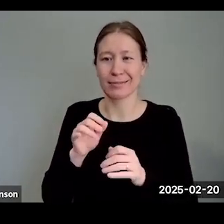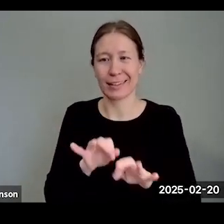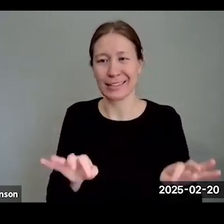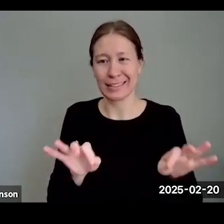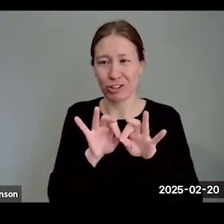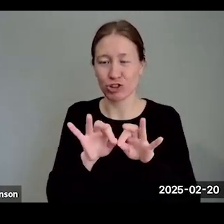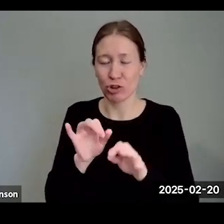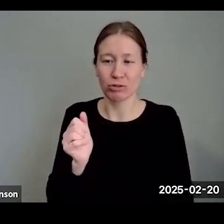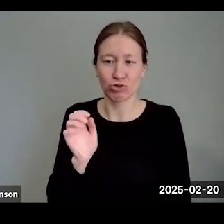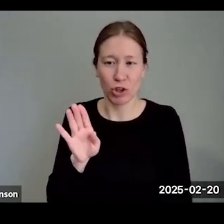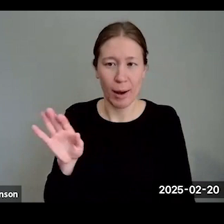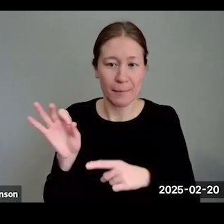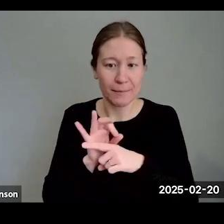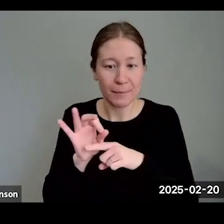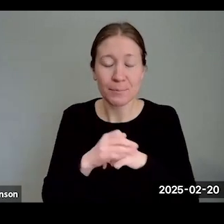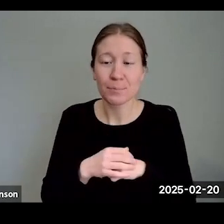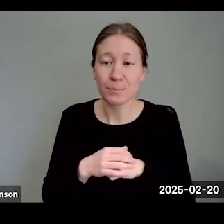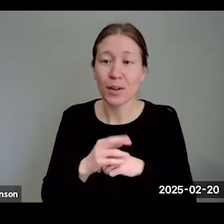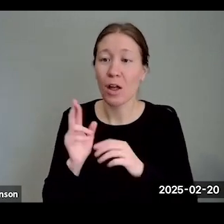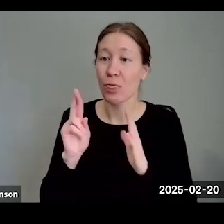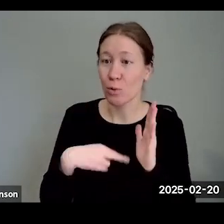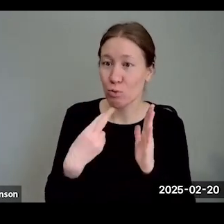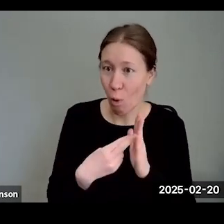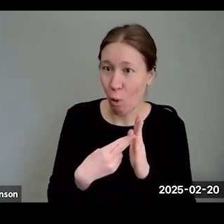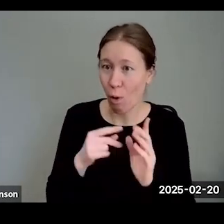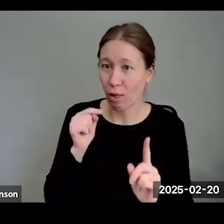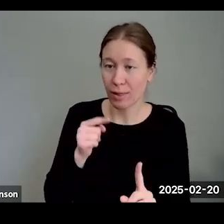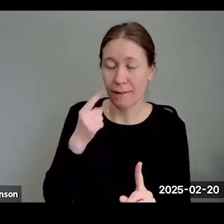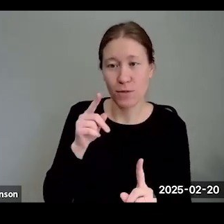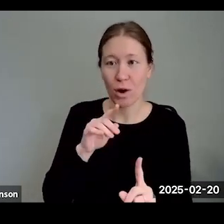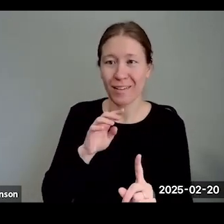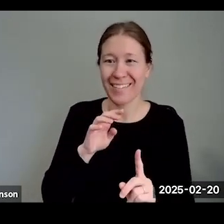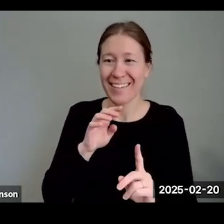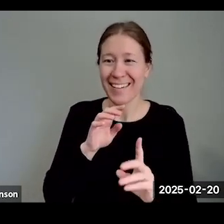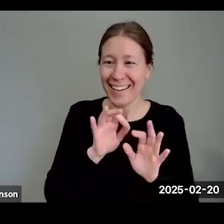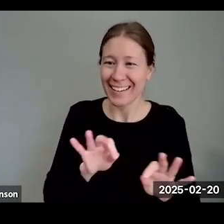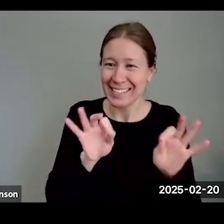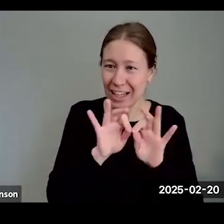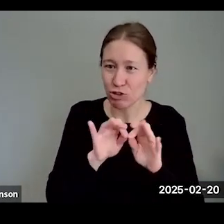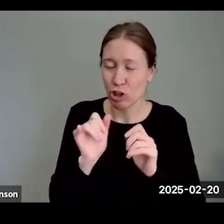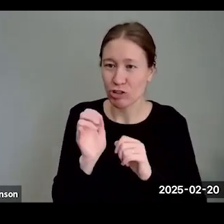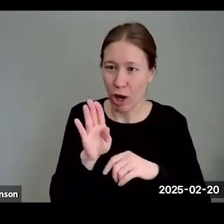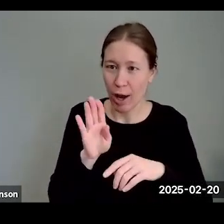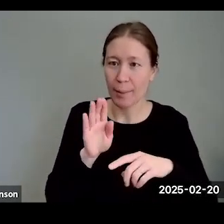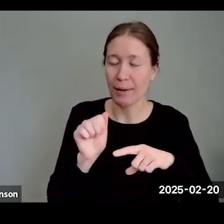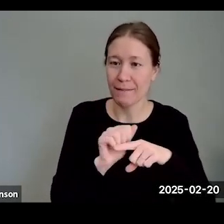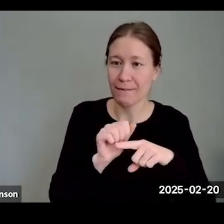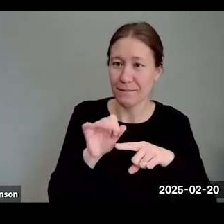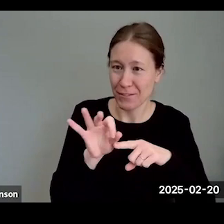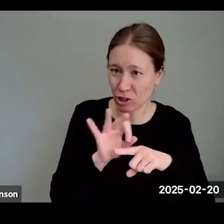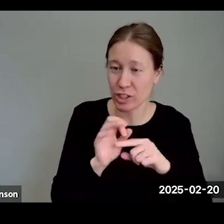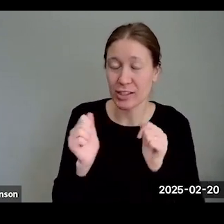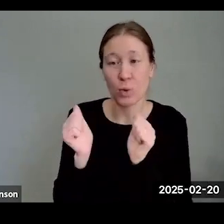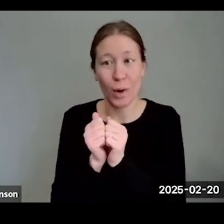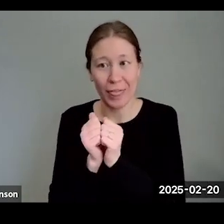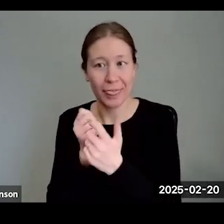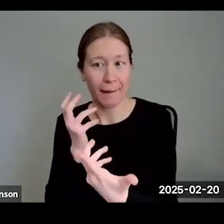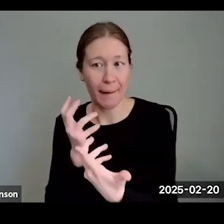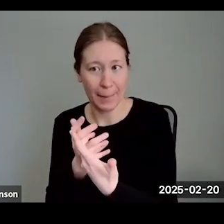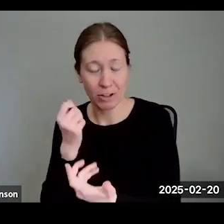So the role of essential job functions, with accommodations. According to the Americans with Disabilities Act